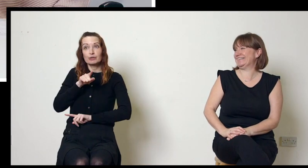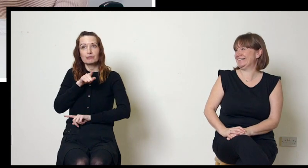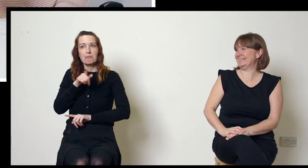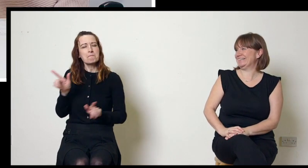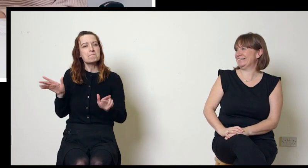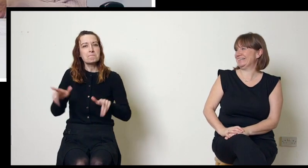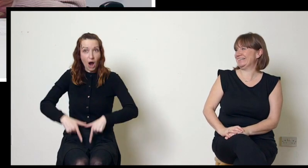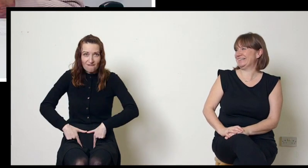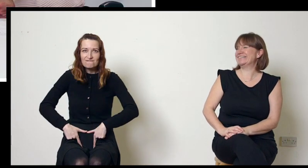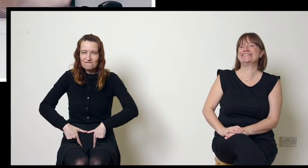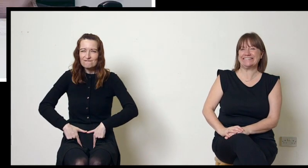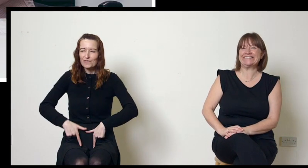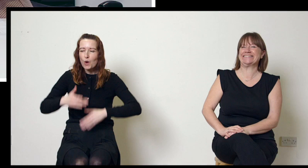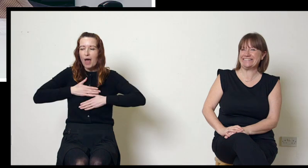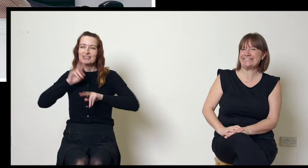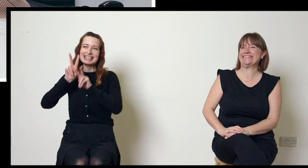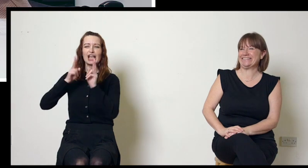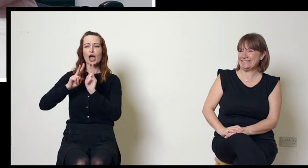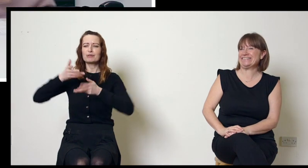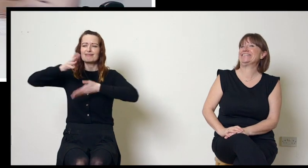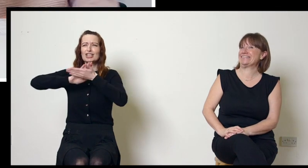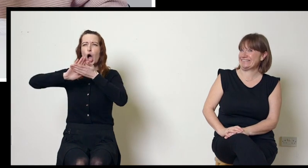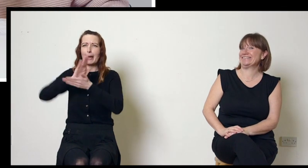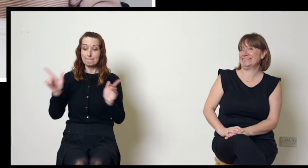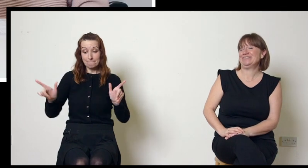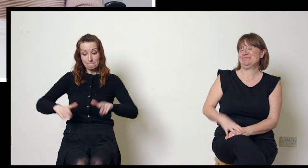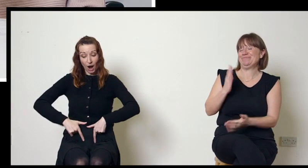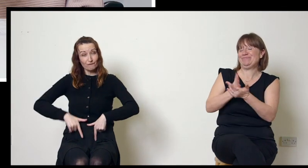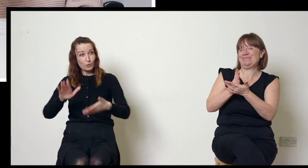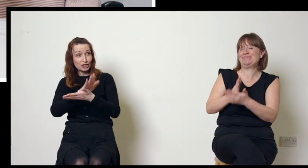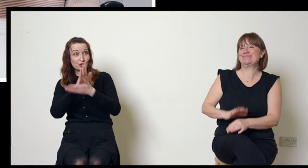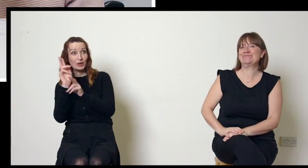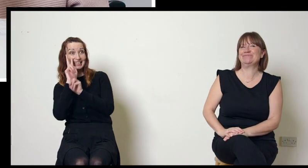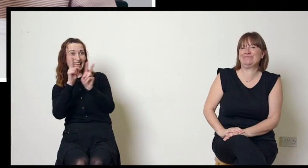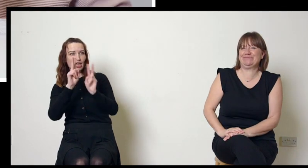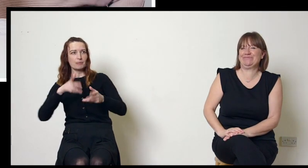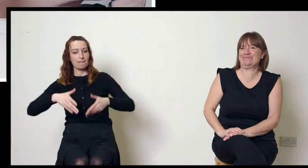“muff” being signed. That's what you enjoyed the most. Yeah, Tallia Randall is anincredible.